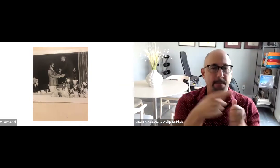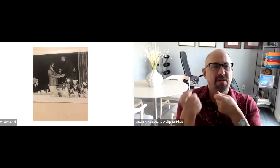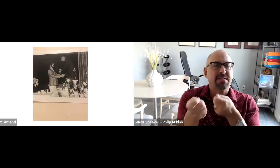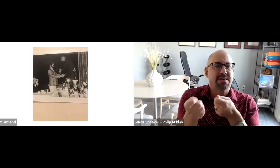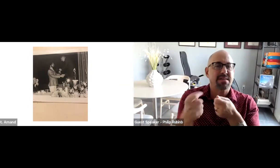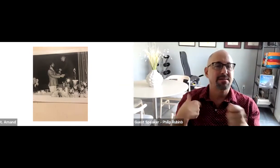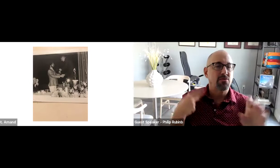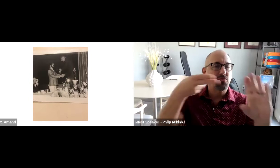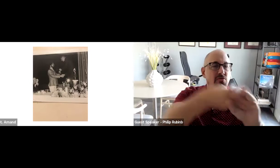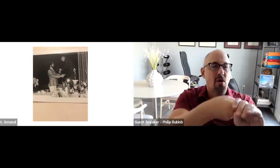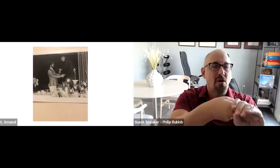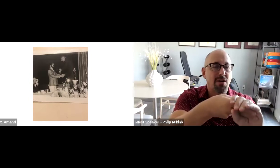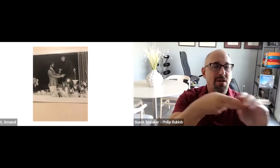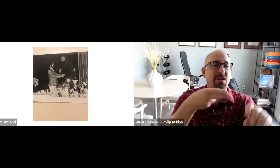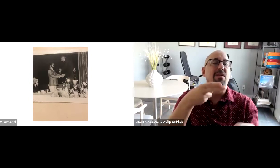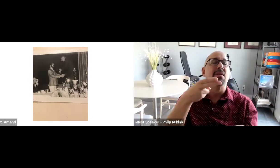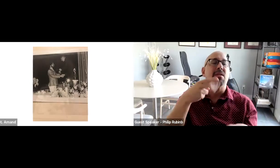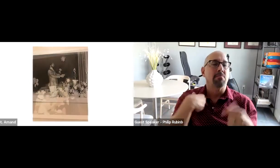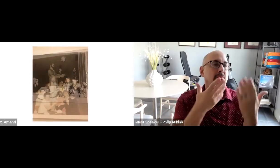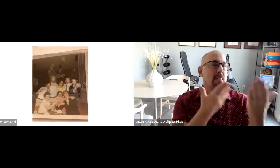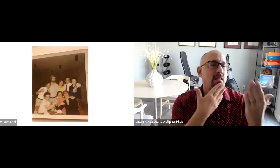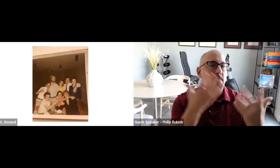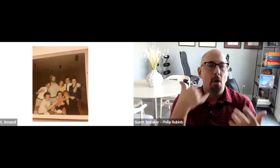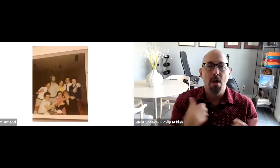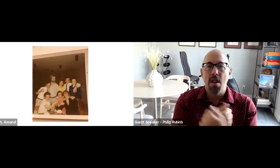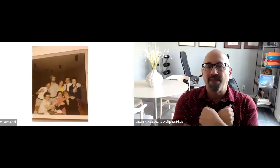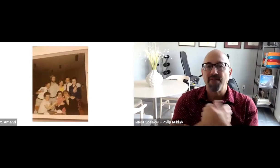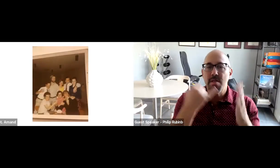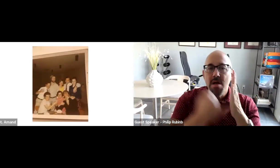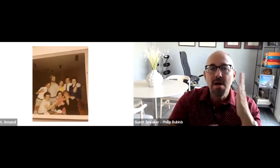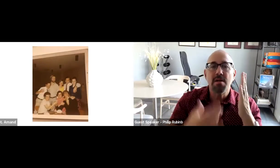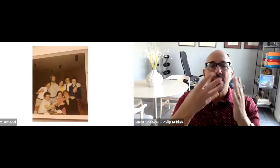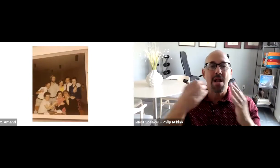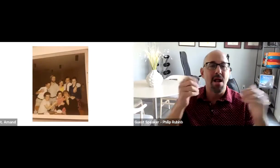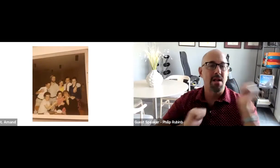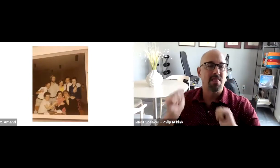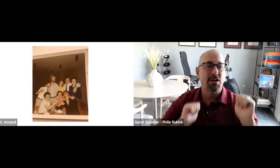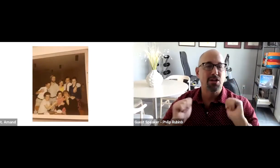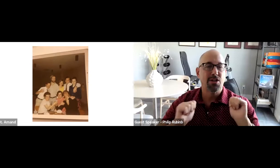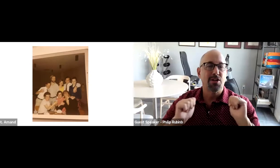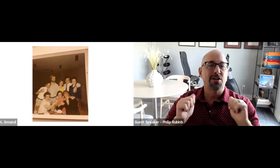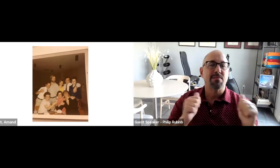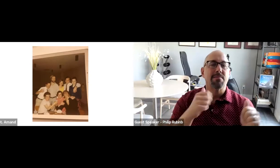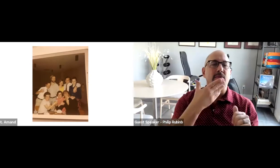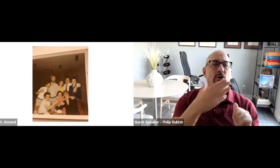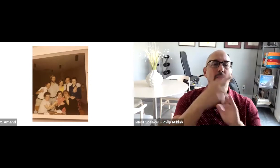Guy could tell and become those characters. And he was the president of the drama club, and he